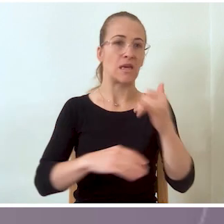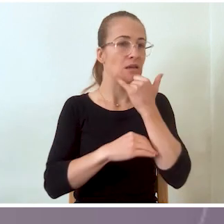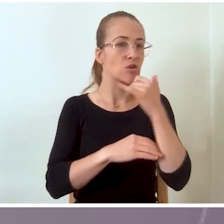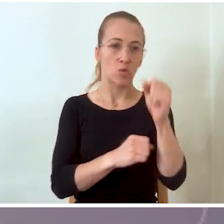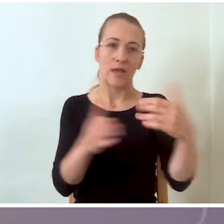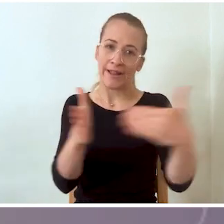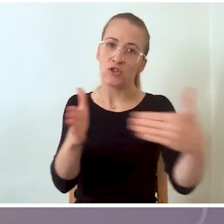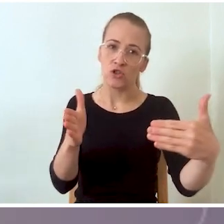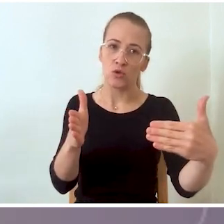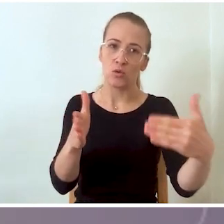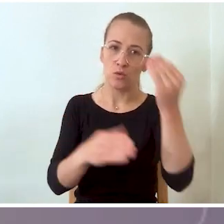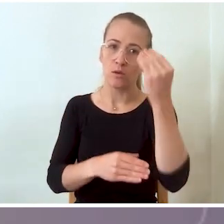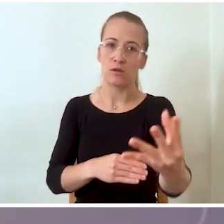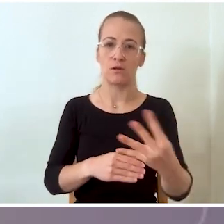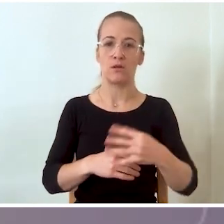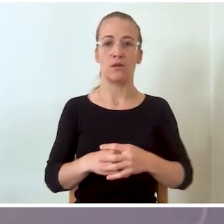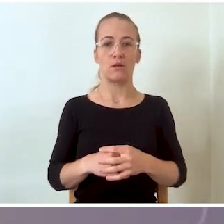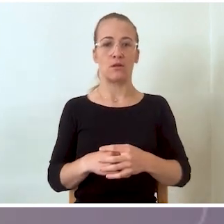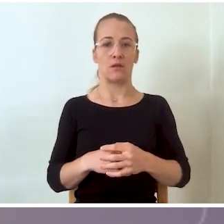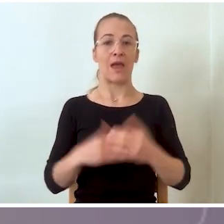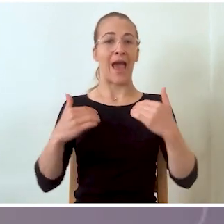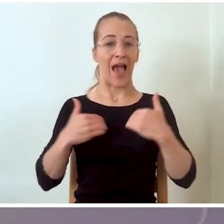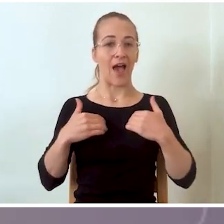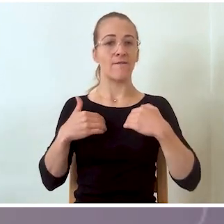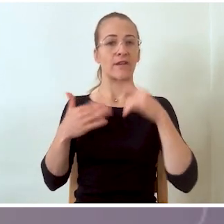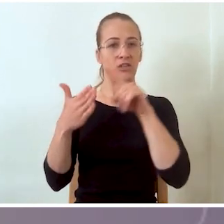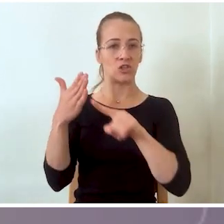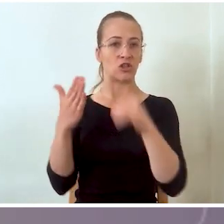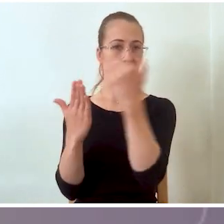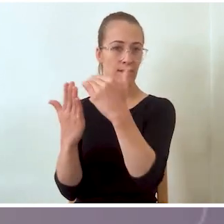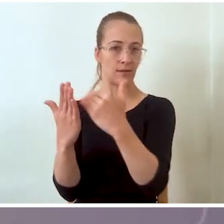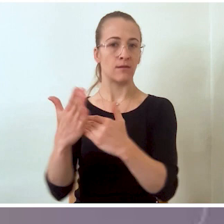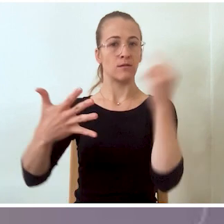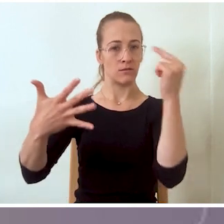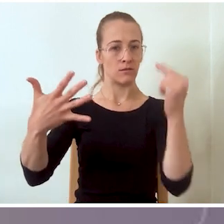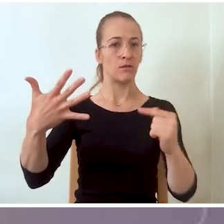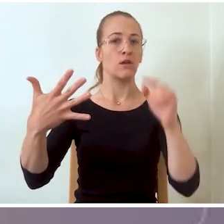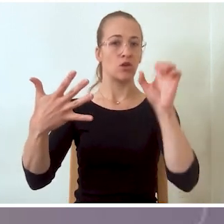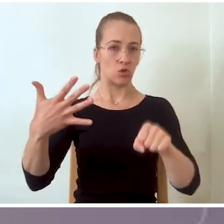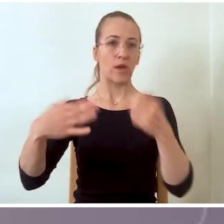So there are external checklists that you can use and you should use and there's entities like us and others